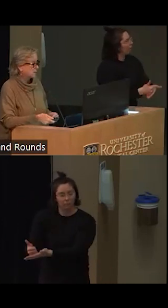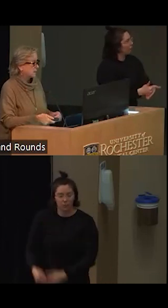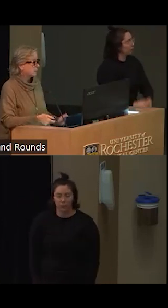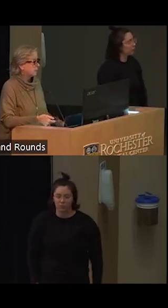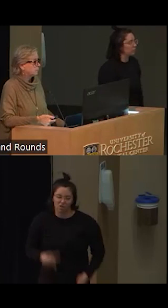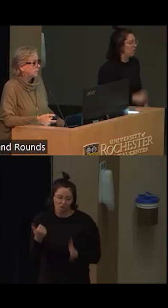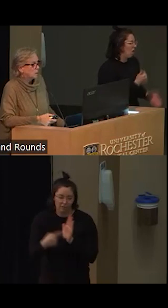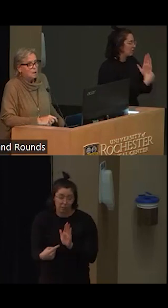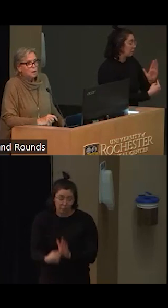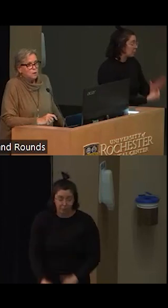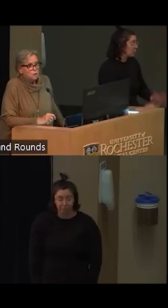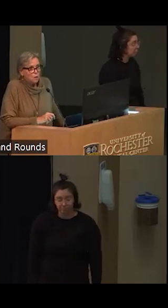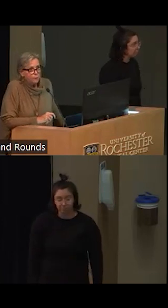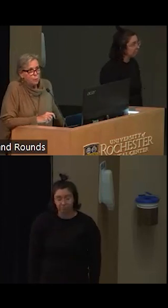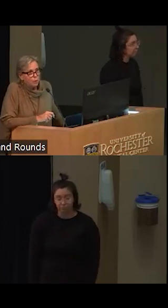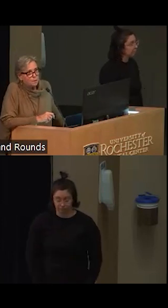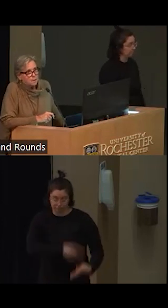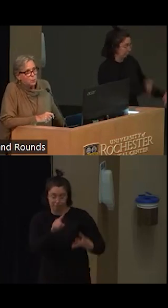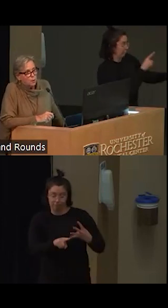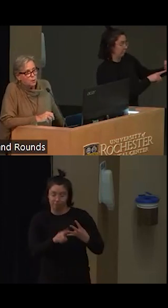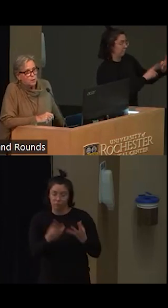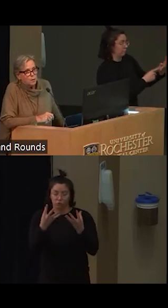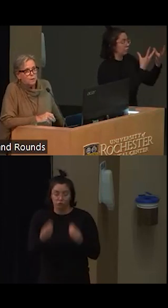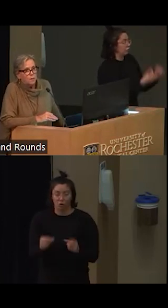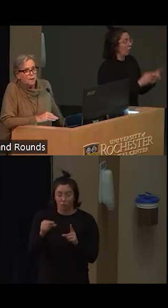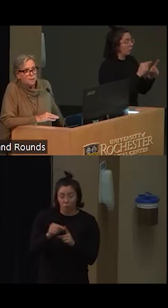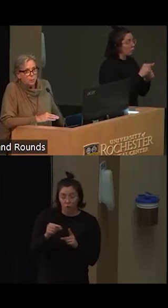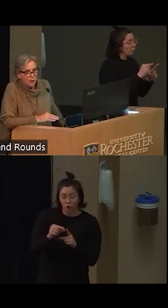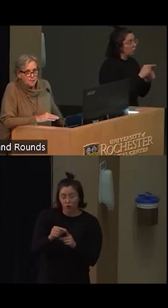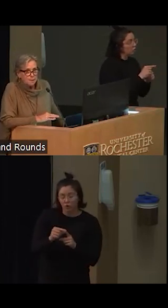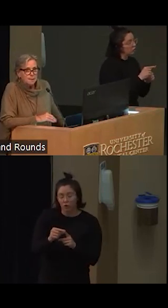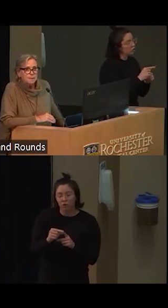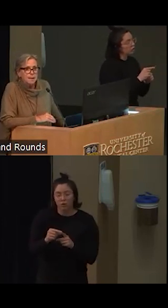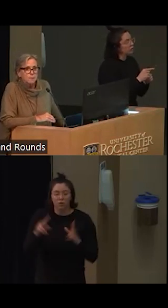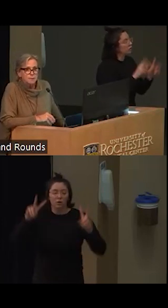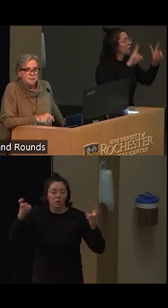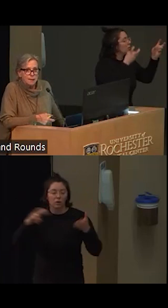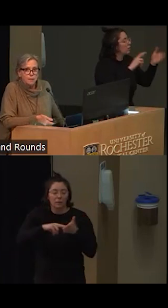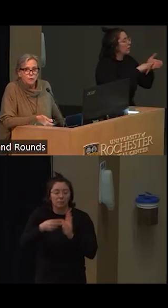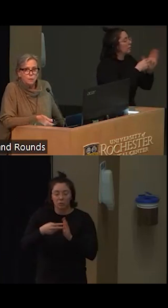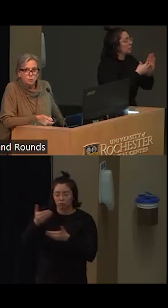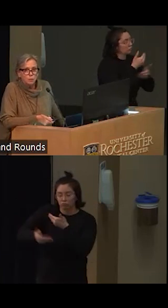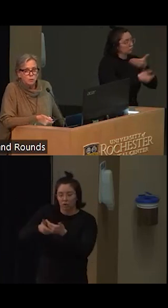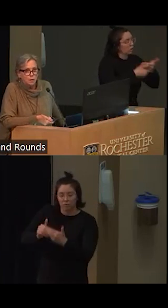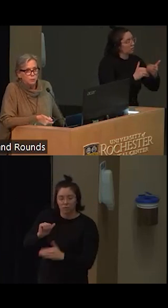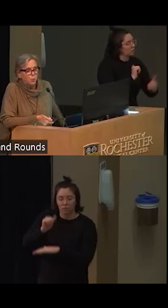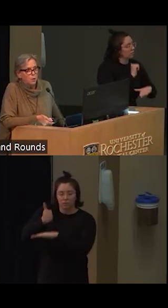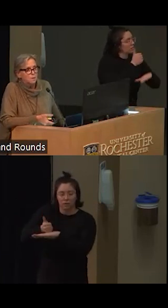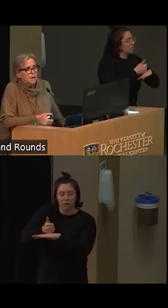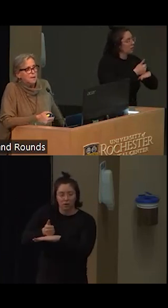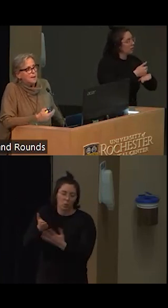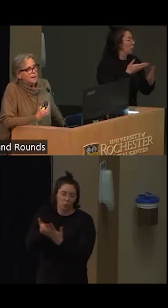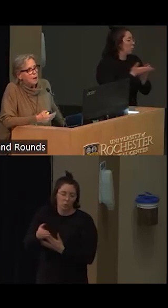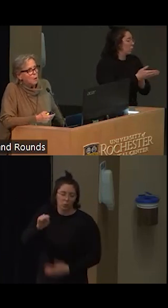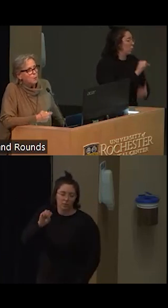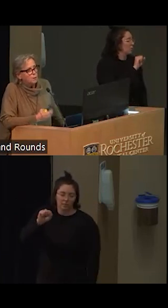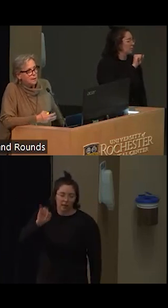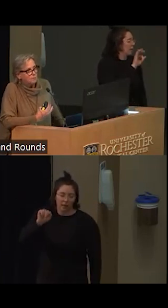example soft words words is a process that was established through safe words that help staff